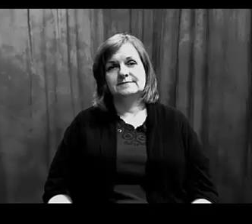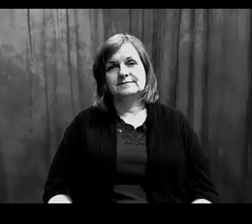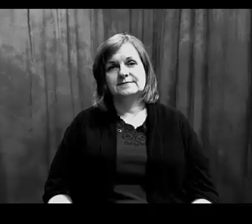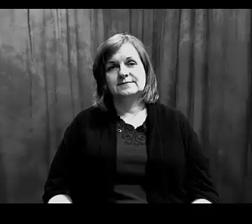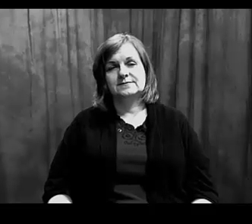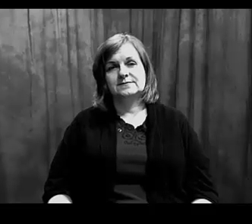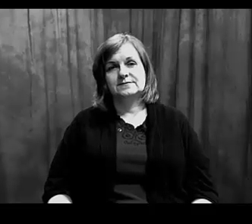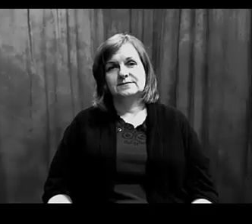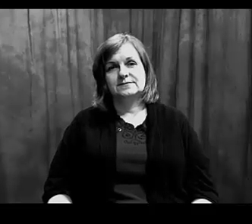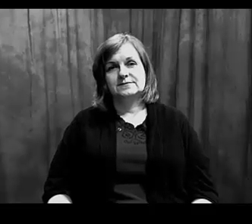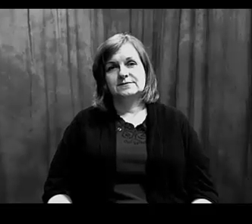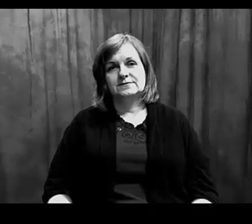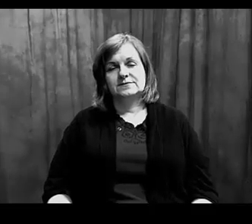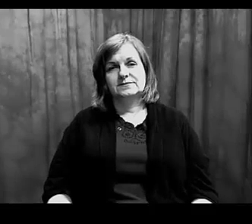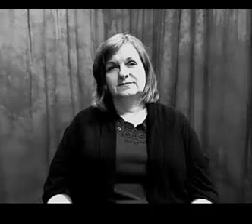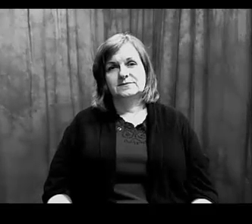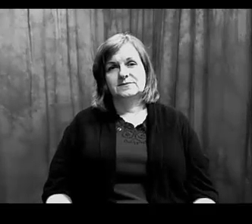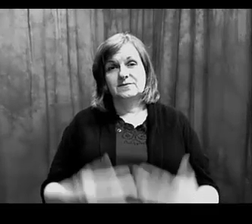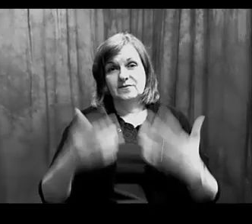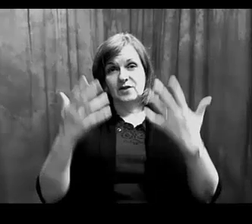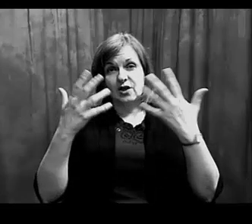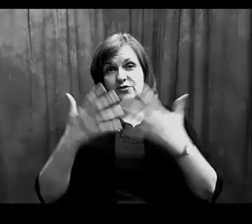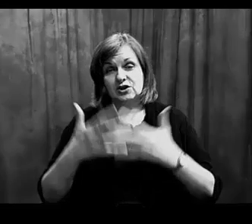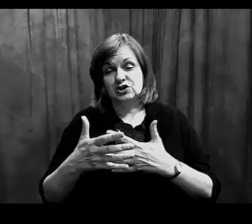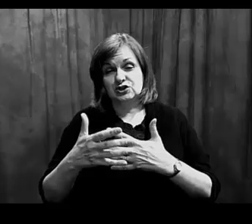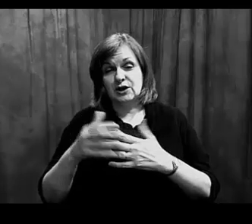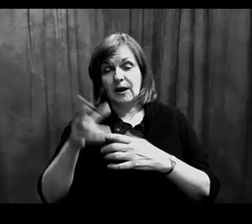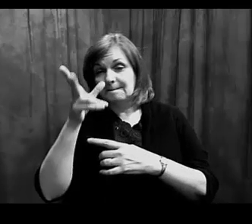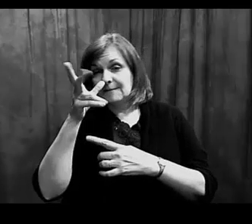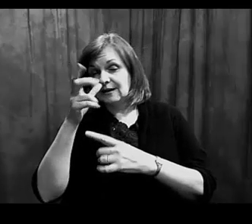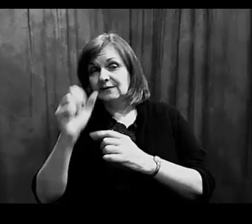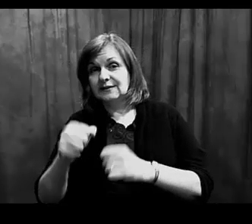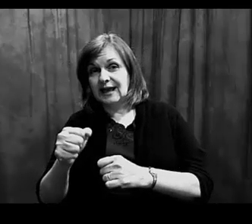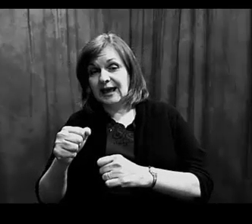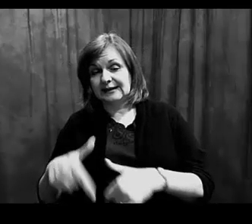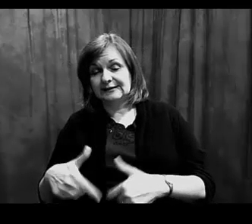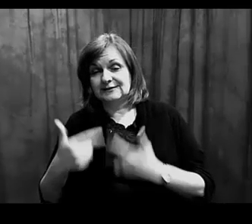when we talk about fitness we're talking about ability to survive